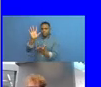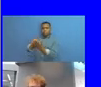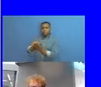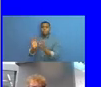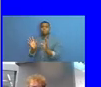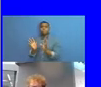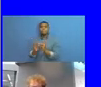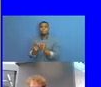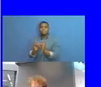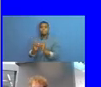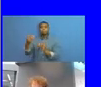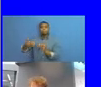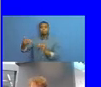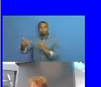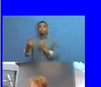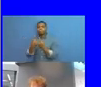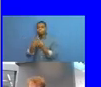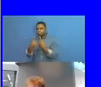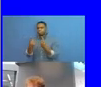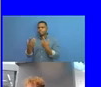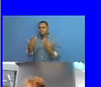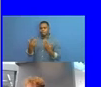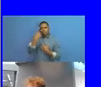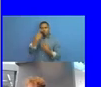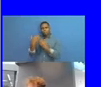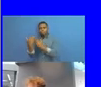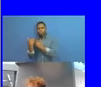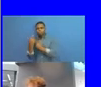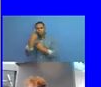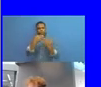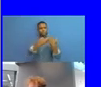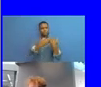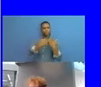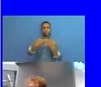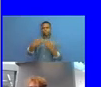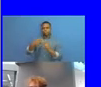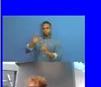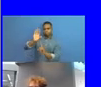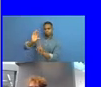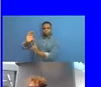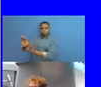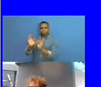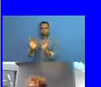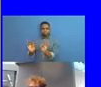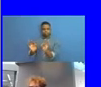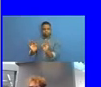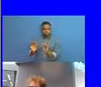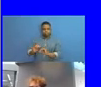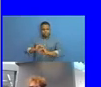It's also good to have a timekeeper who keeps track of time and guides you through the exercise and then you go through the exercise.